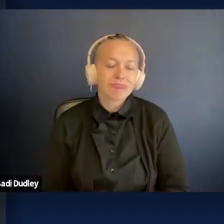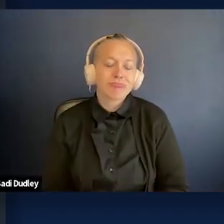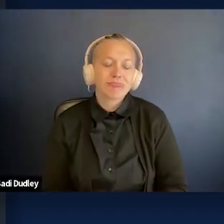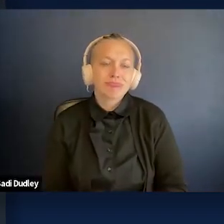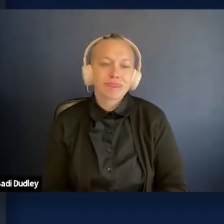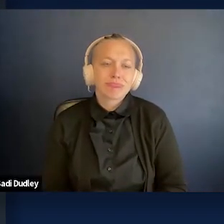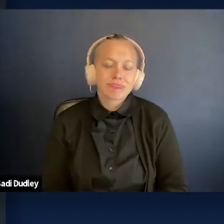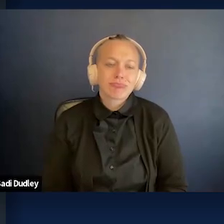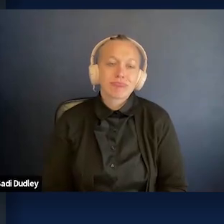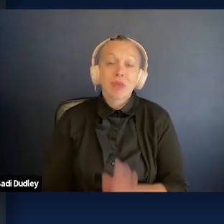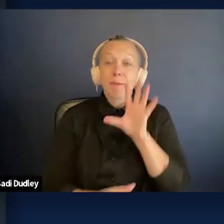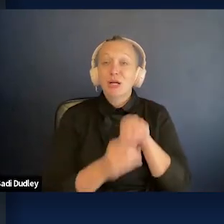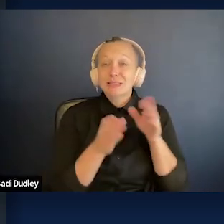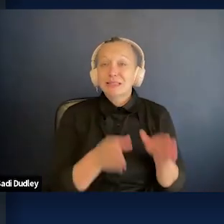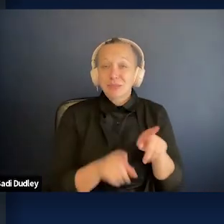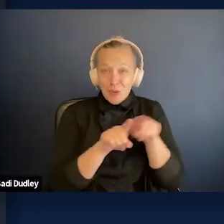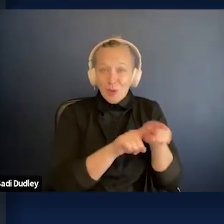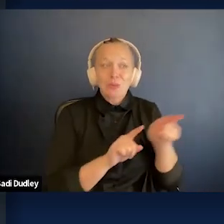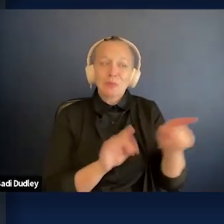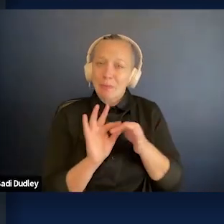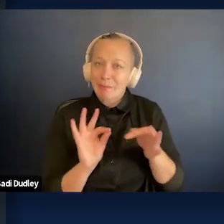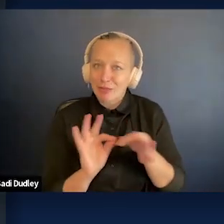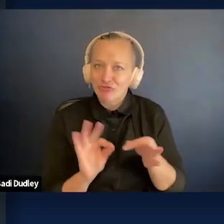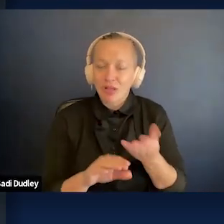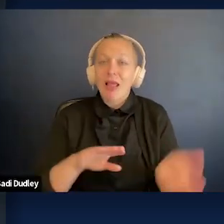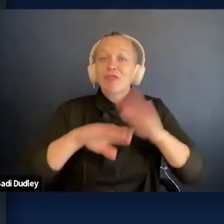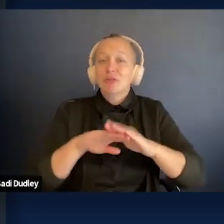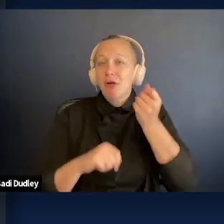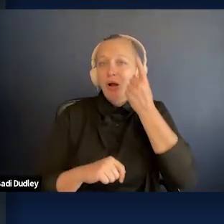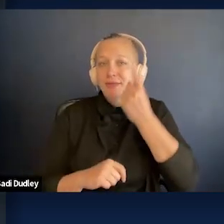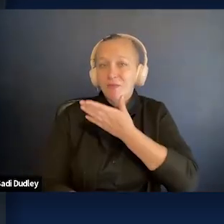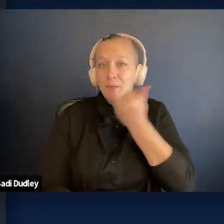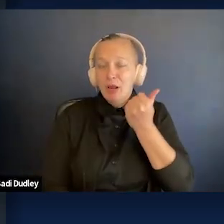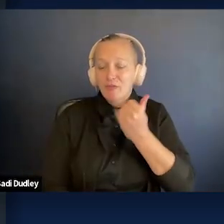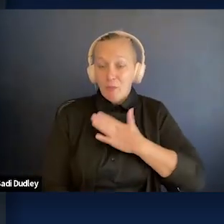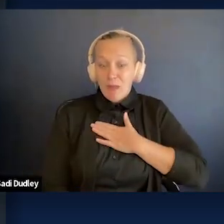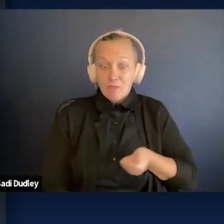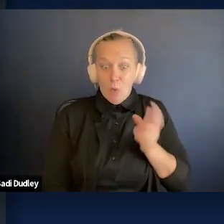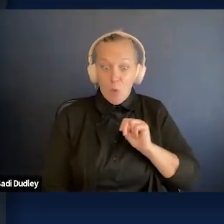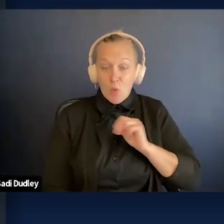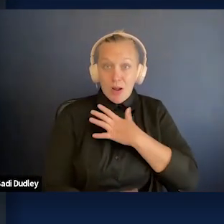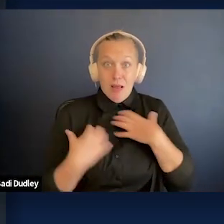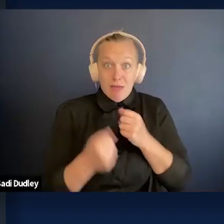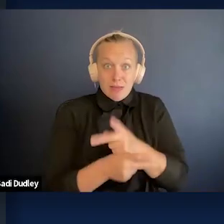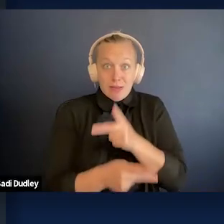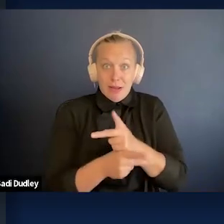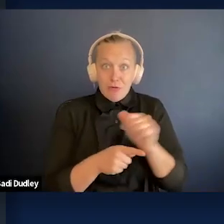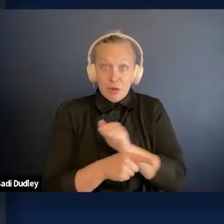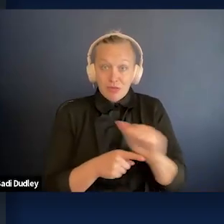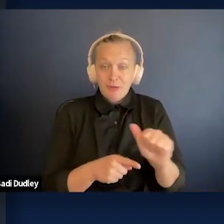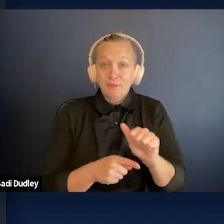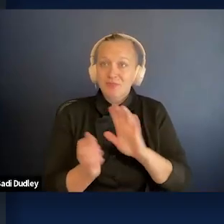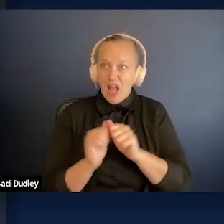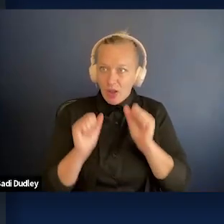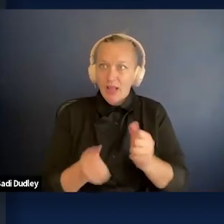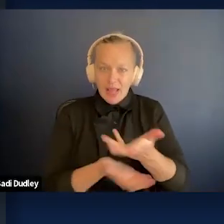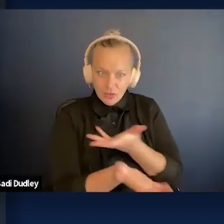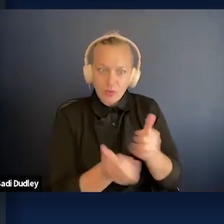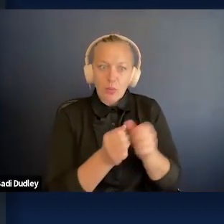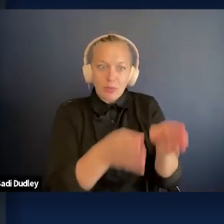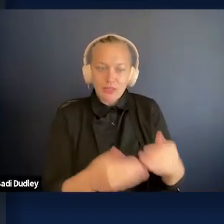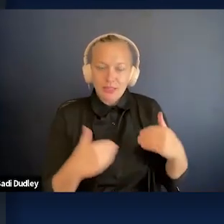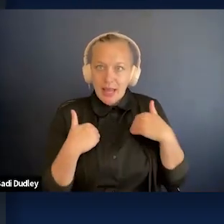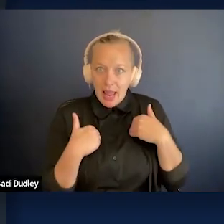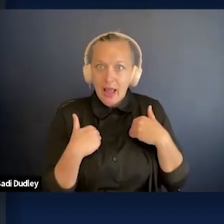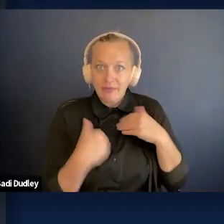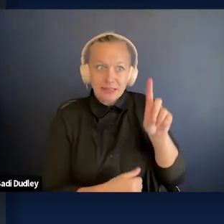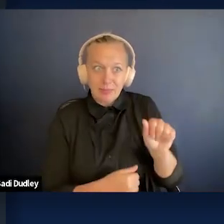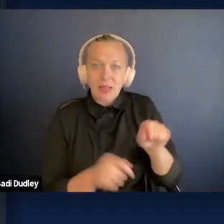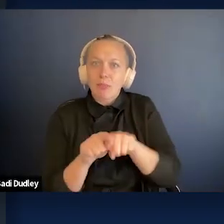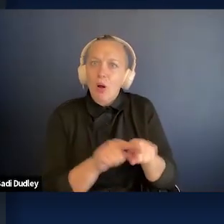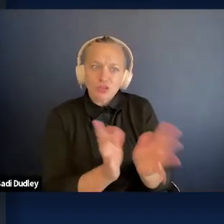Um, participants also mentioned just an increased understanding in their own healthcare practice about how they can interact with patients with disabilities and also discuss physical activity.